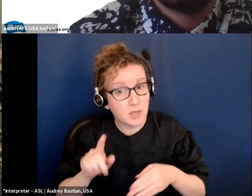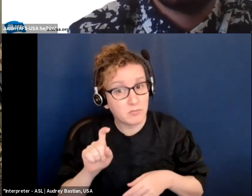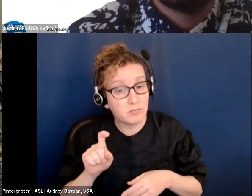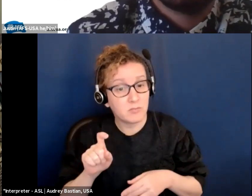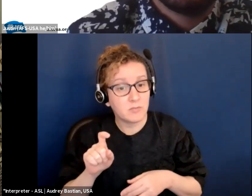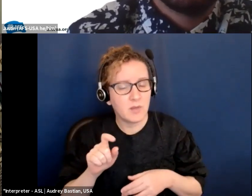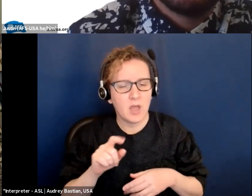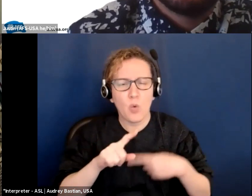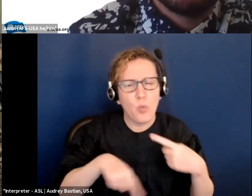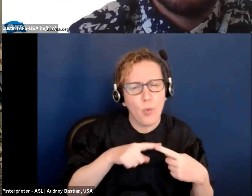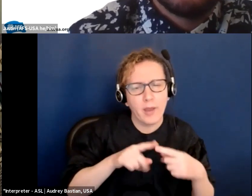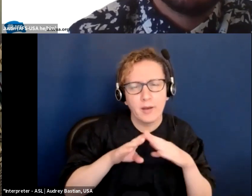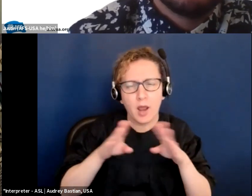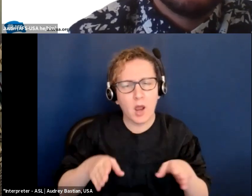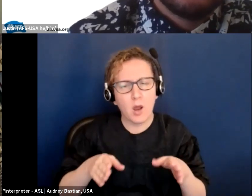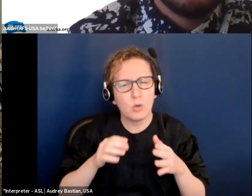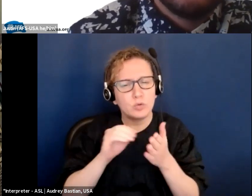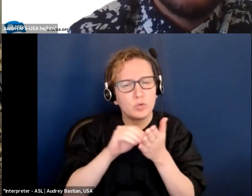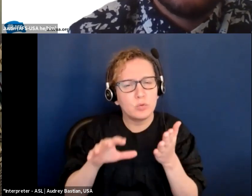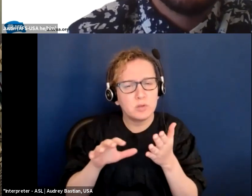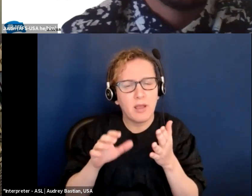how and when students may seek out there and financial aid options?